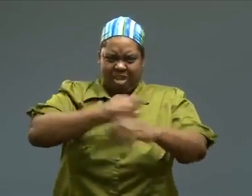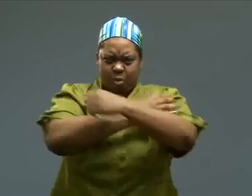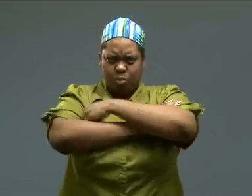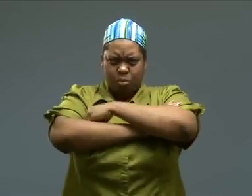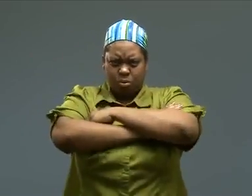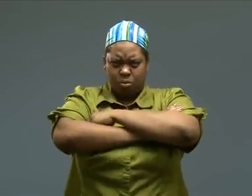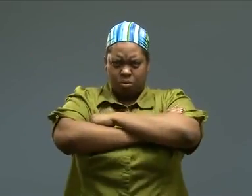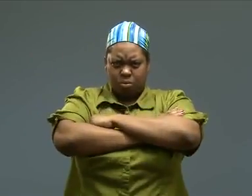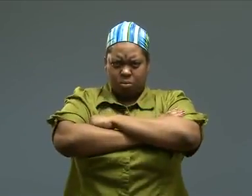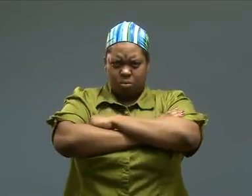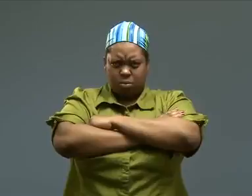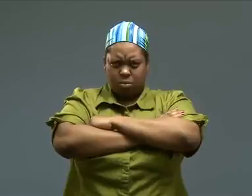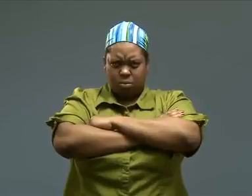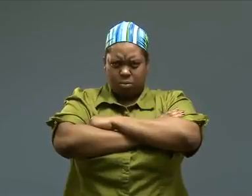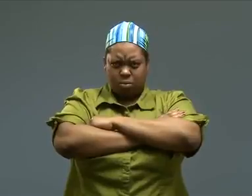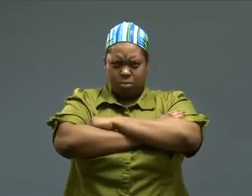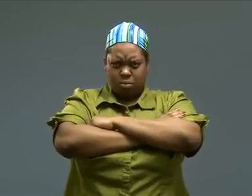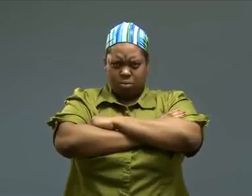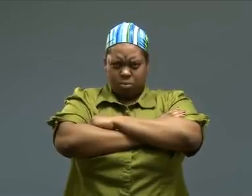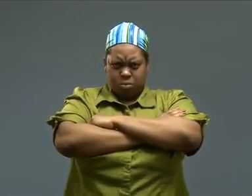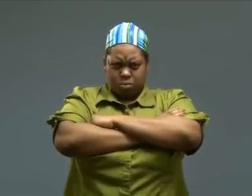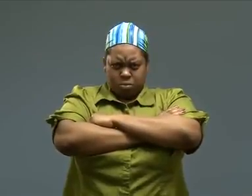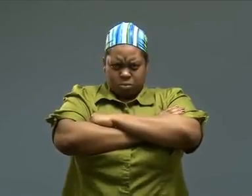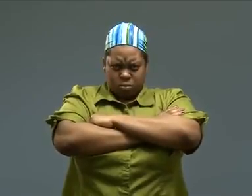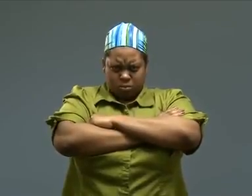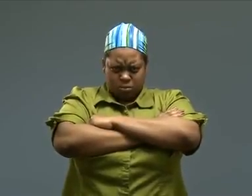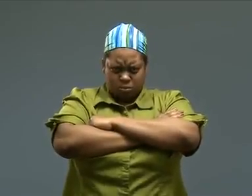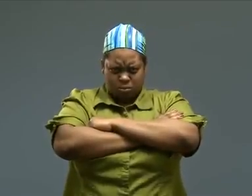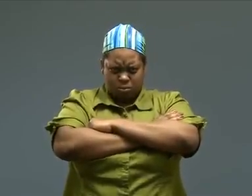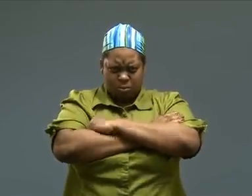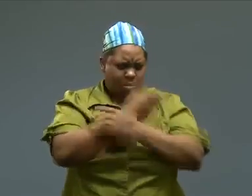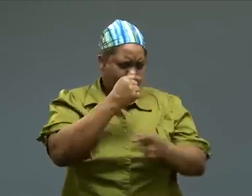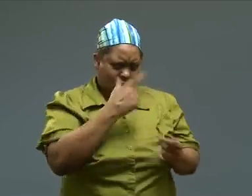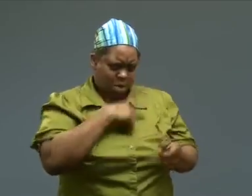I sat scowling. My sisters laughed.